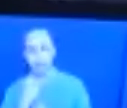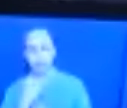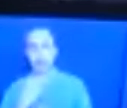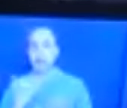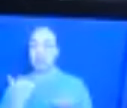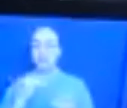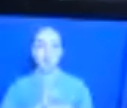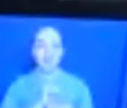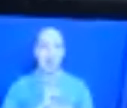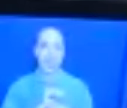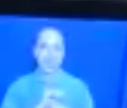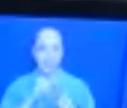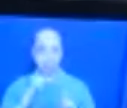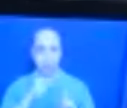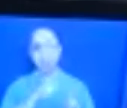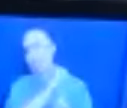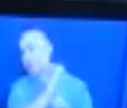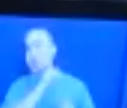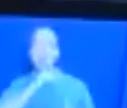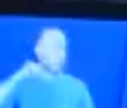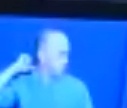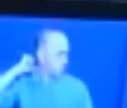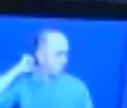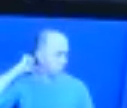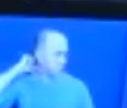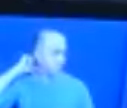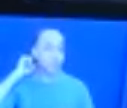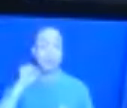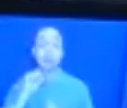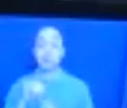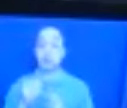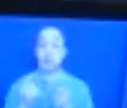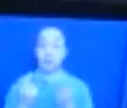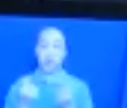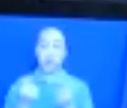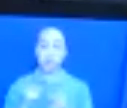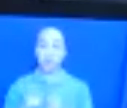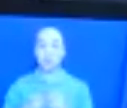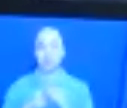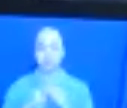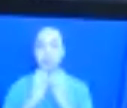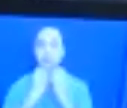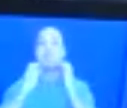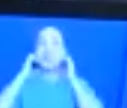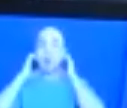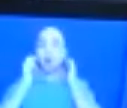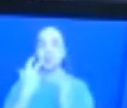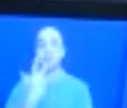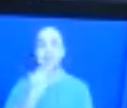AT NIGHT. SO THEY HAD TO SLEEP WITH THREE